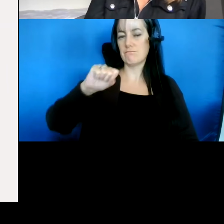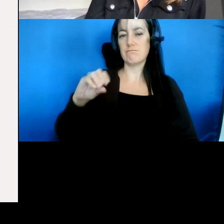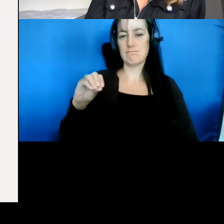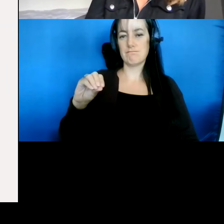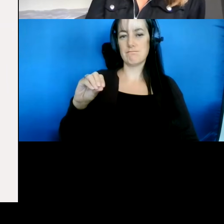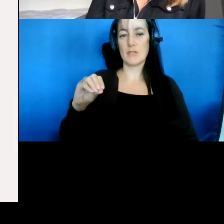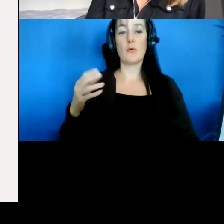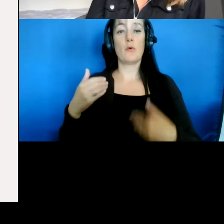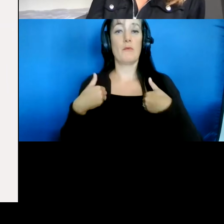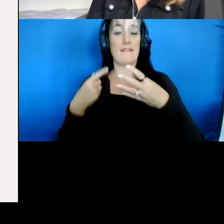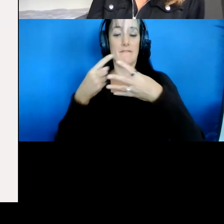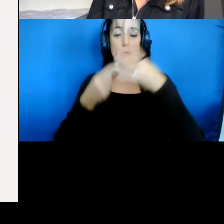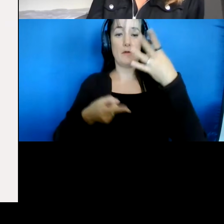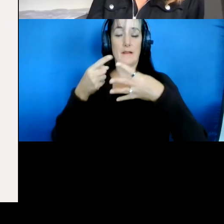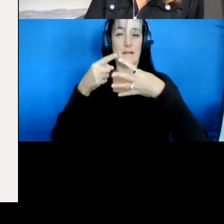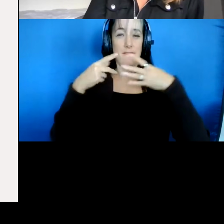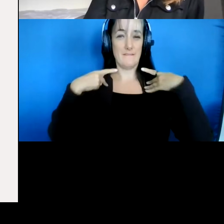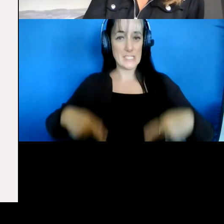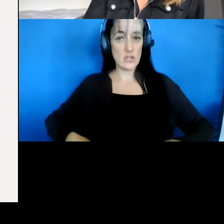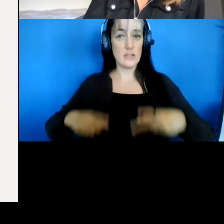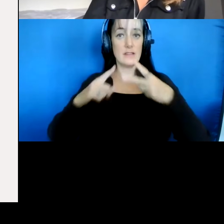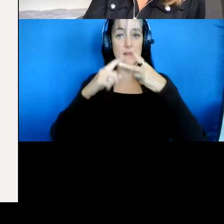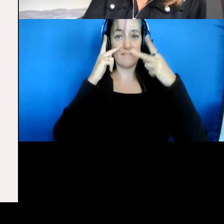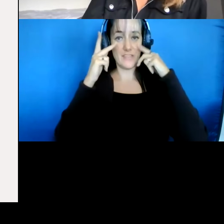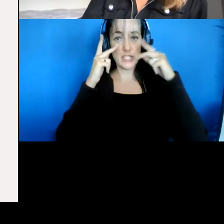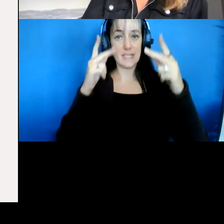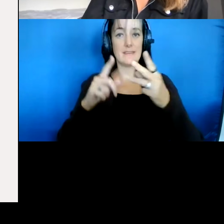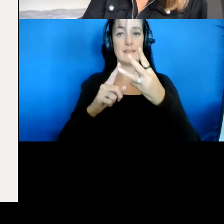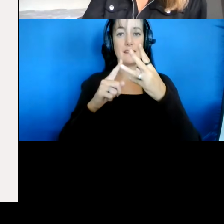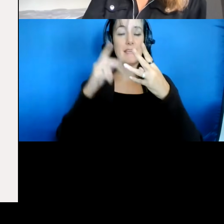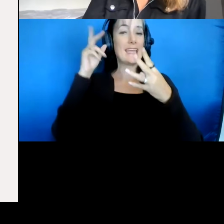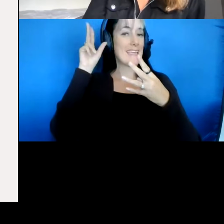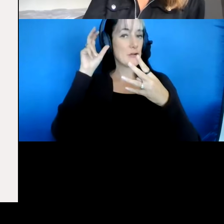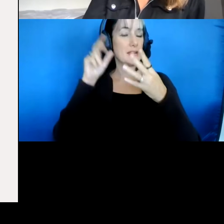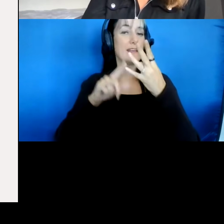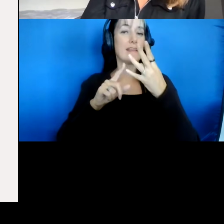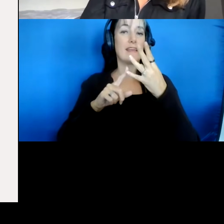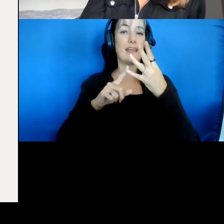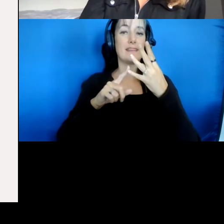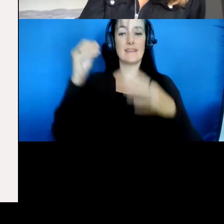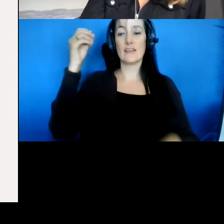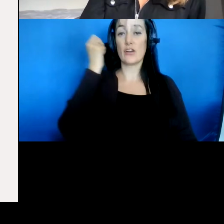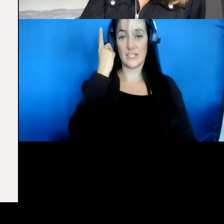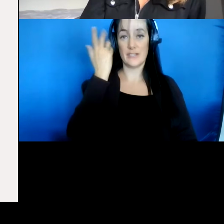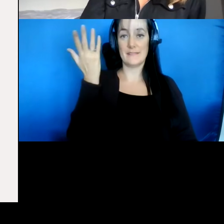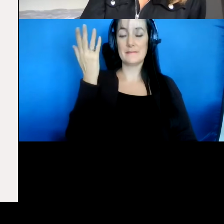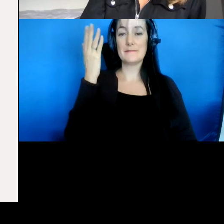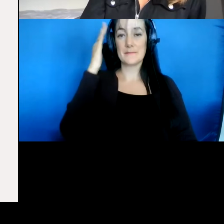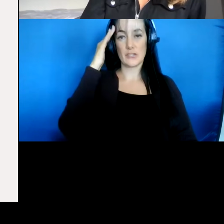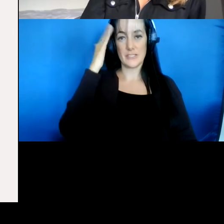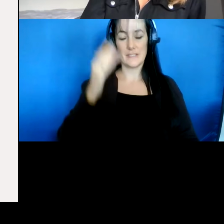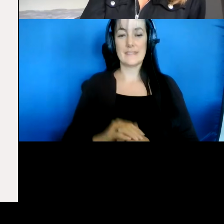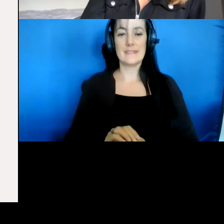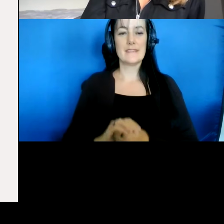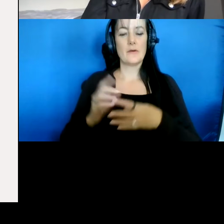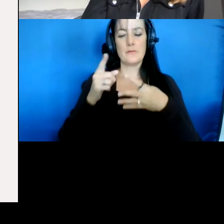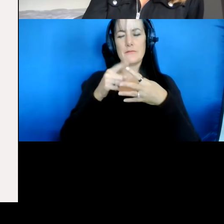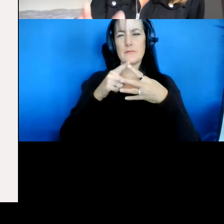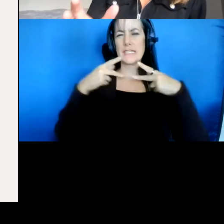we have physical, vision, hearing, and cognition. Looking at physical for a moment, this is